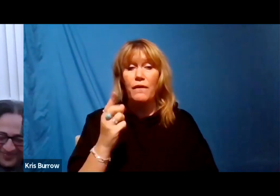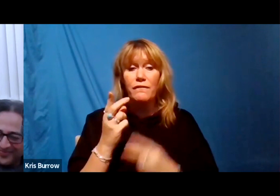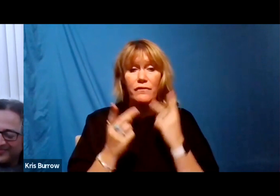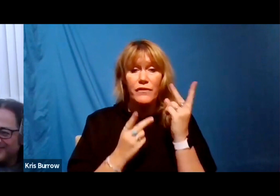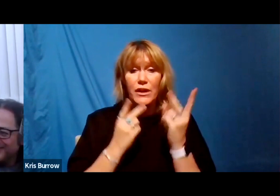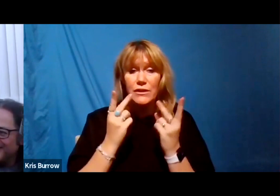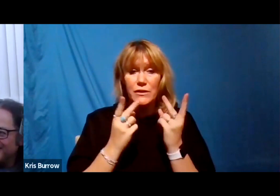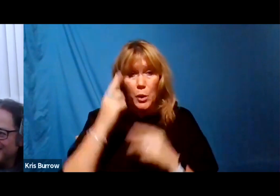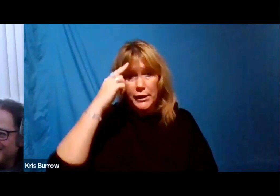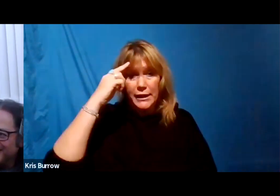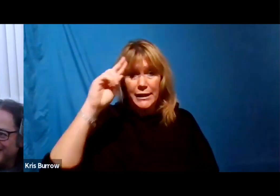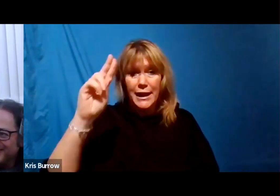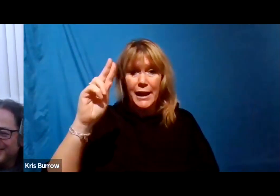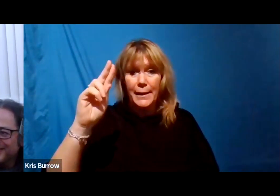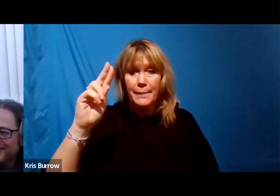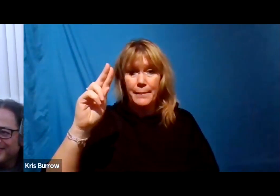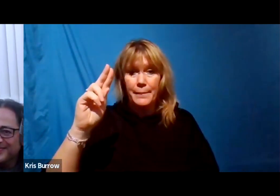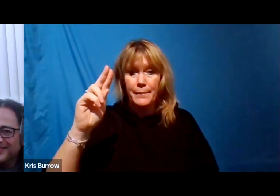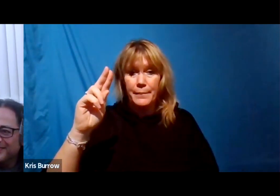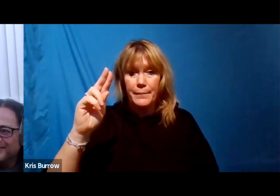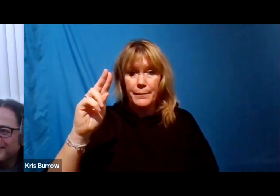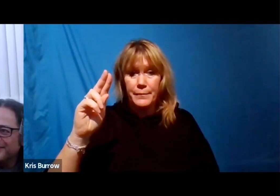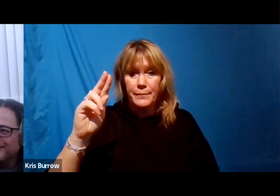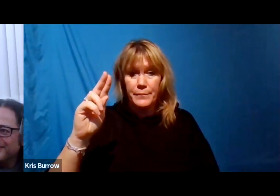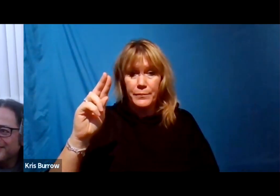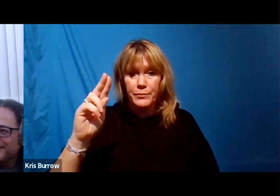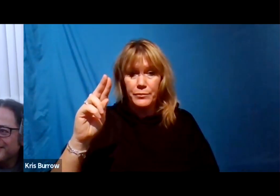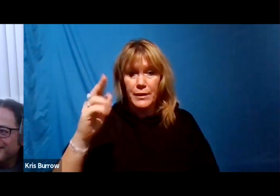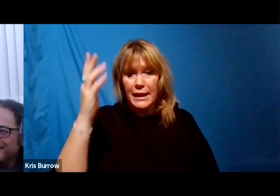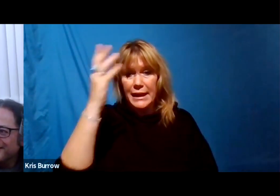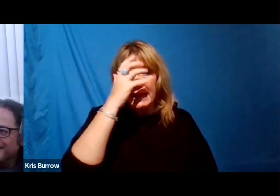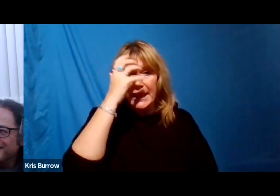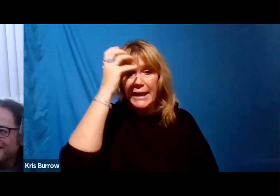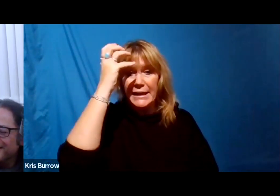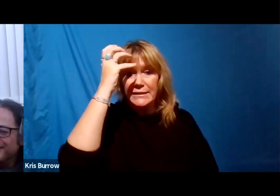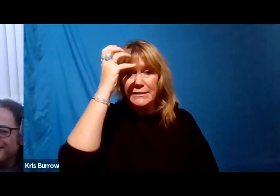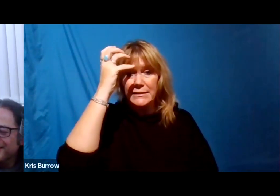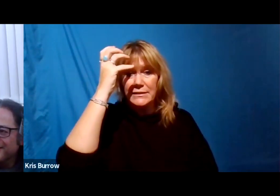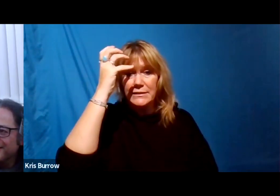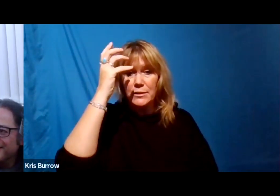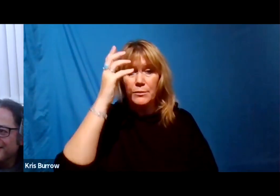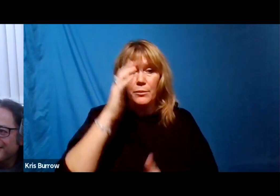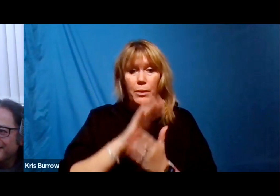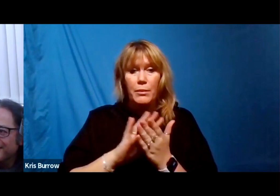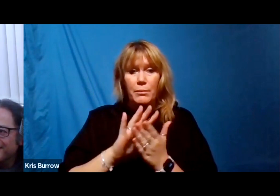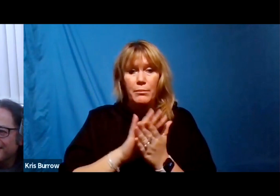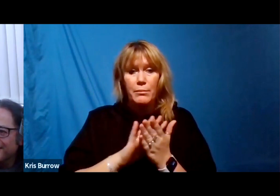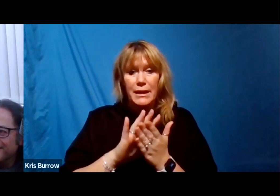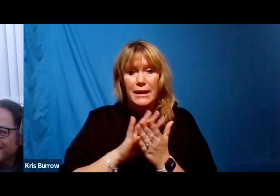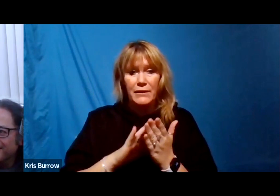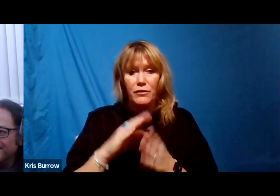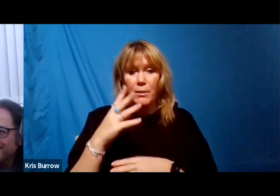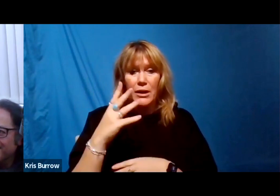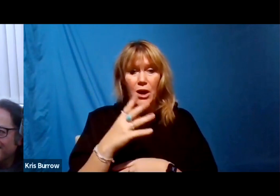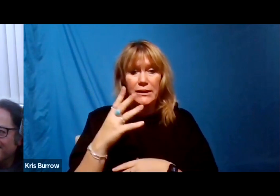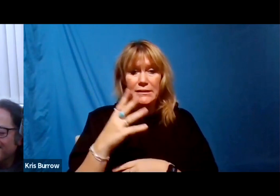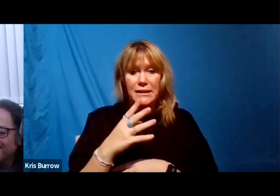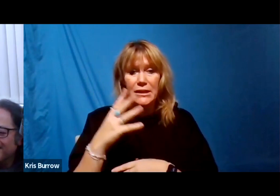going to do one more, and then I'll give the airwaves back to everybody else.